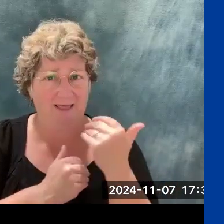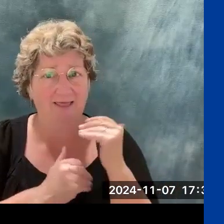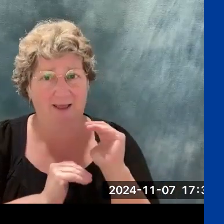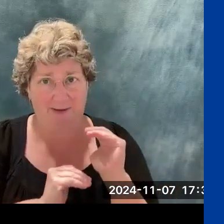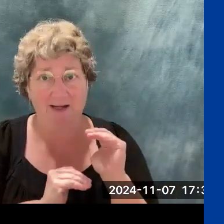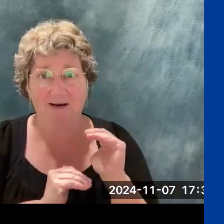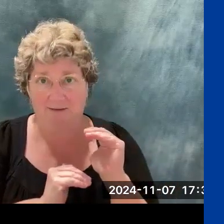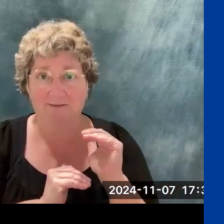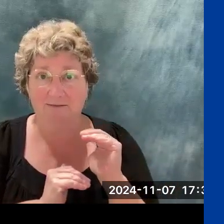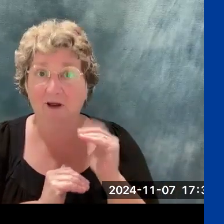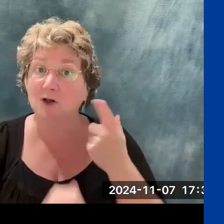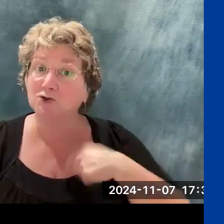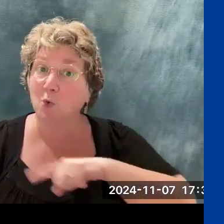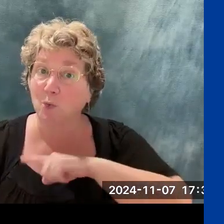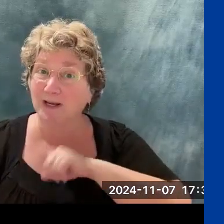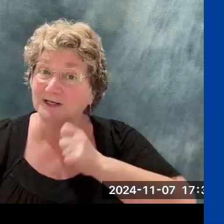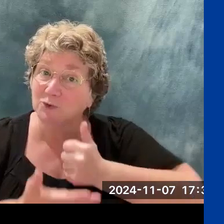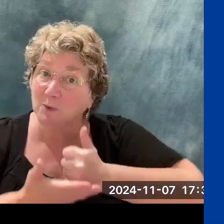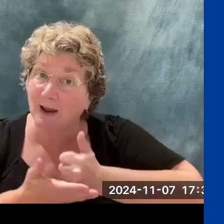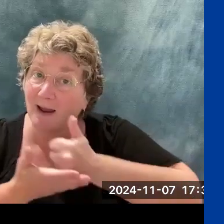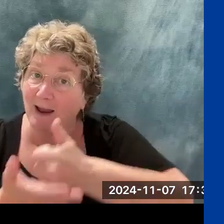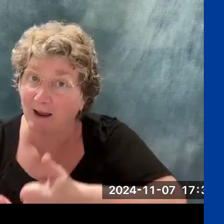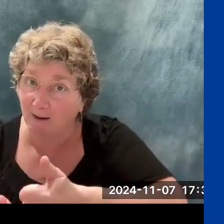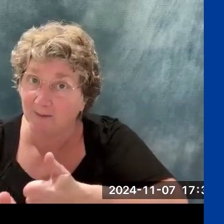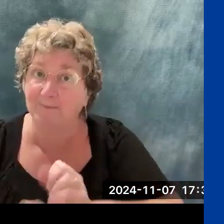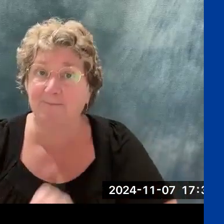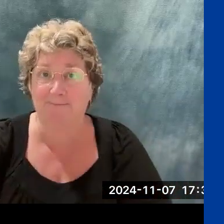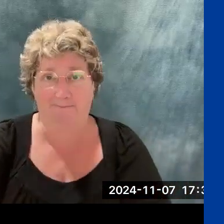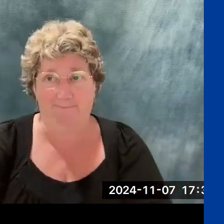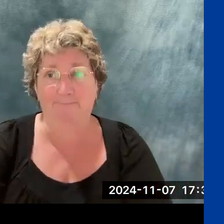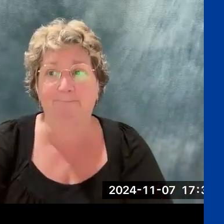them through that coping skill. And coping skills are going to be unique to each person.